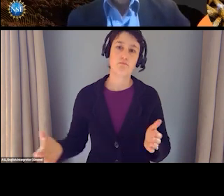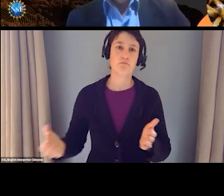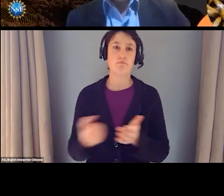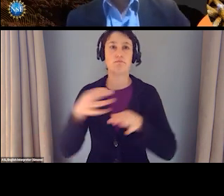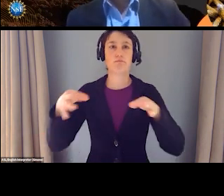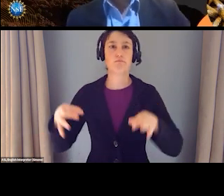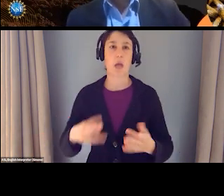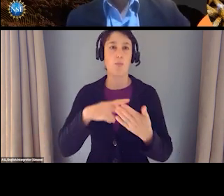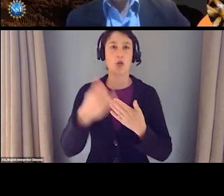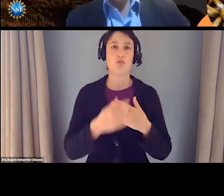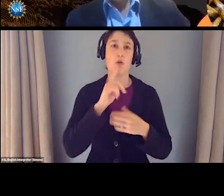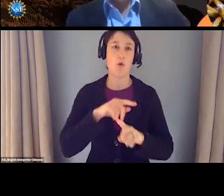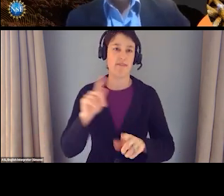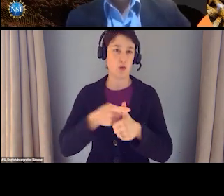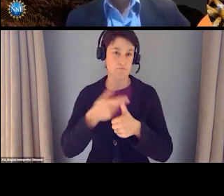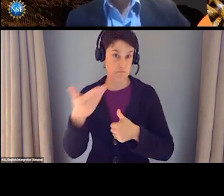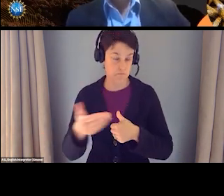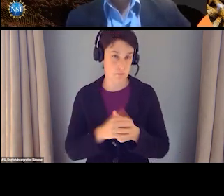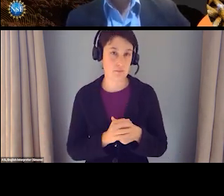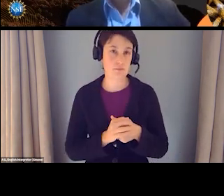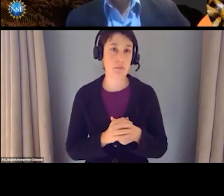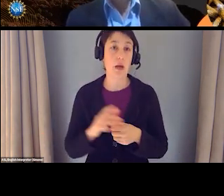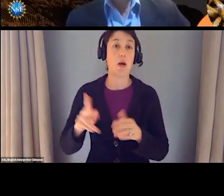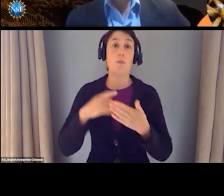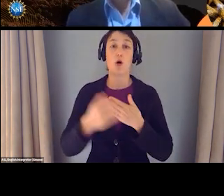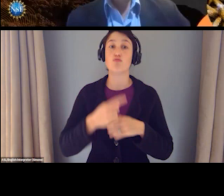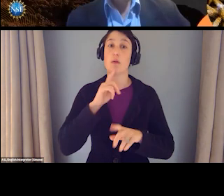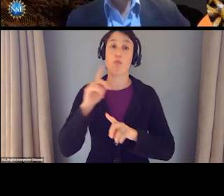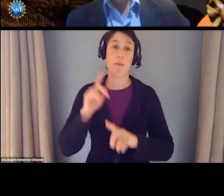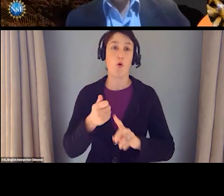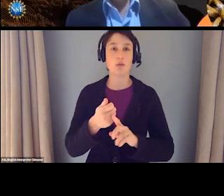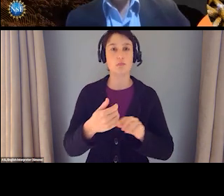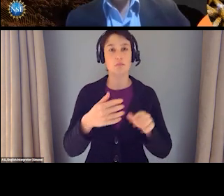Project reports are covered in the Proposal and Award Policy and Procedures Guide.